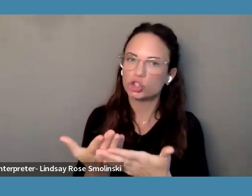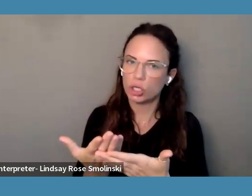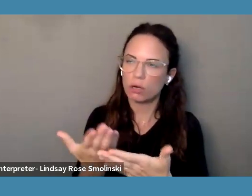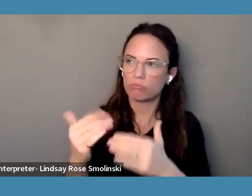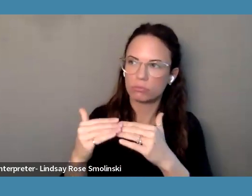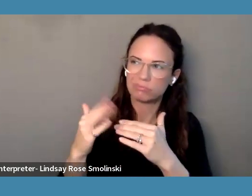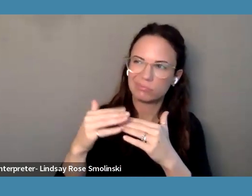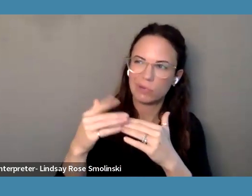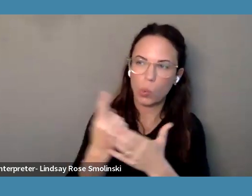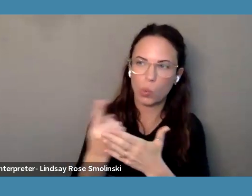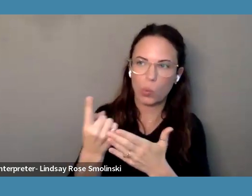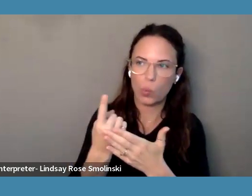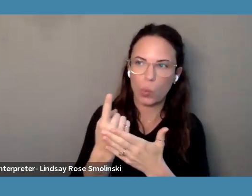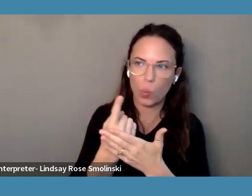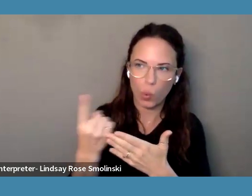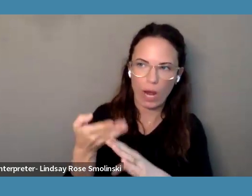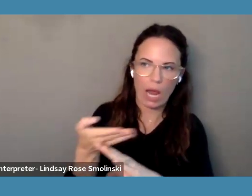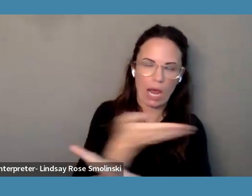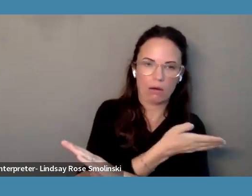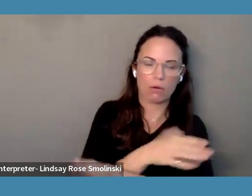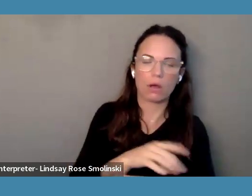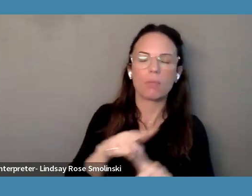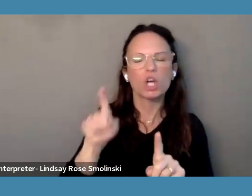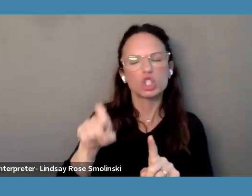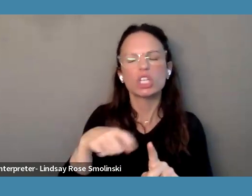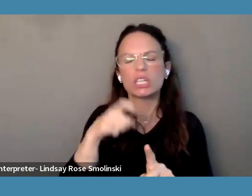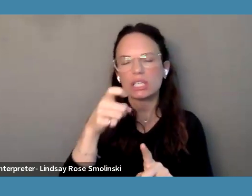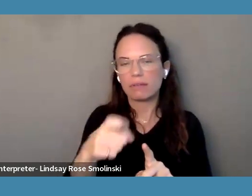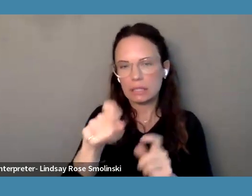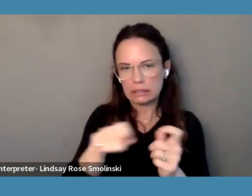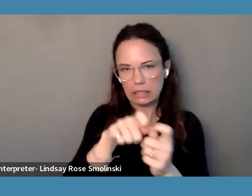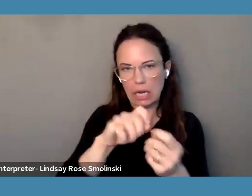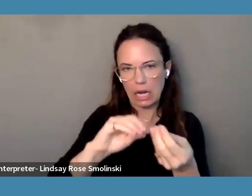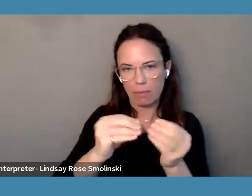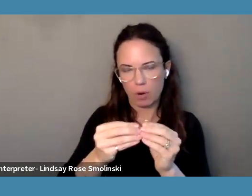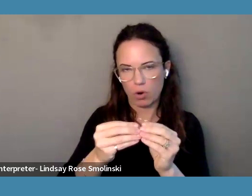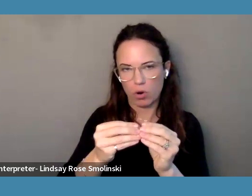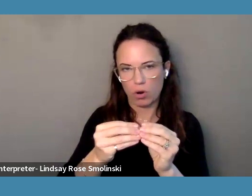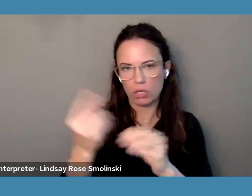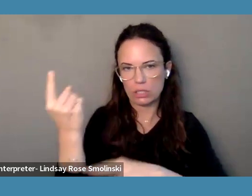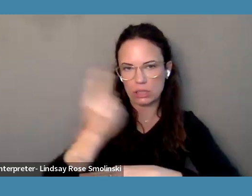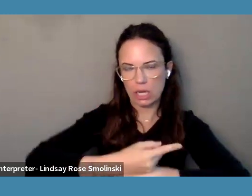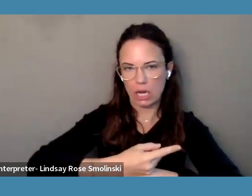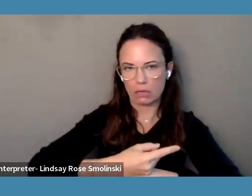but it should give you the exact number of days that you have that they want you